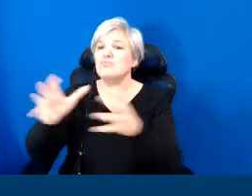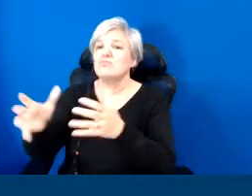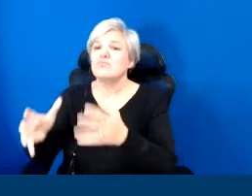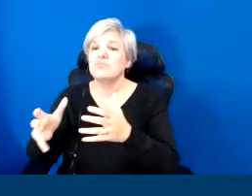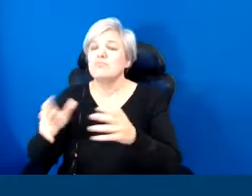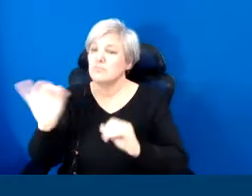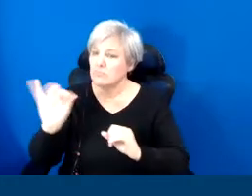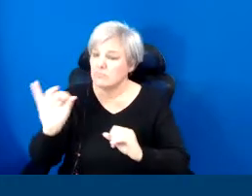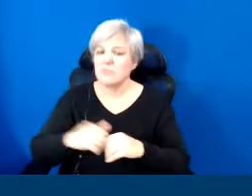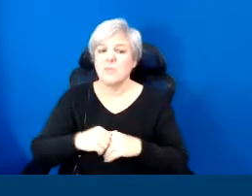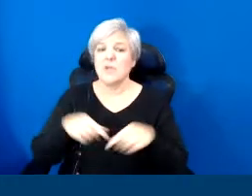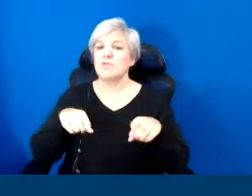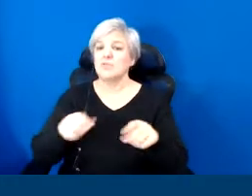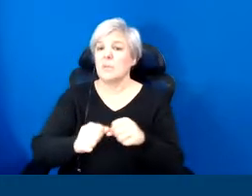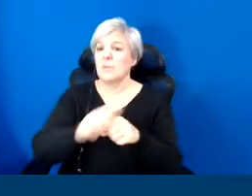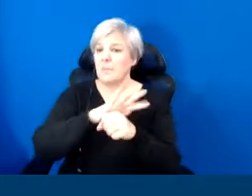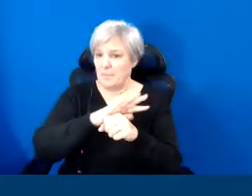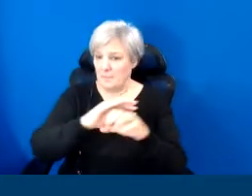and the pandemic was hard on most people.